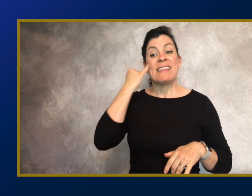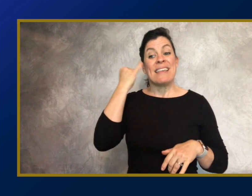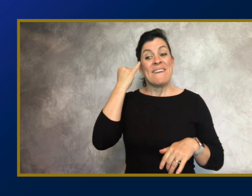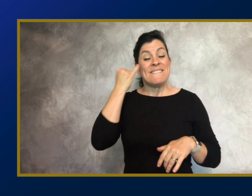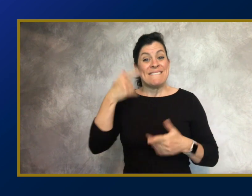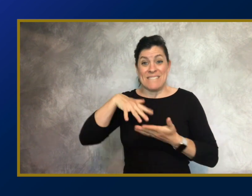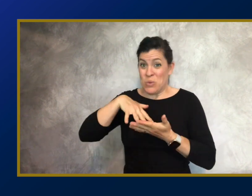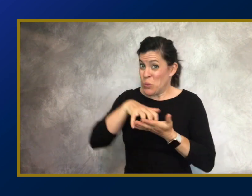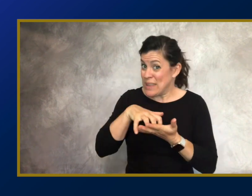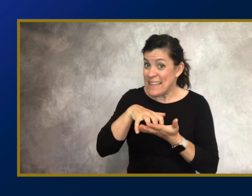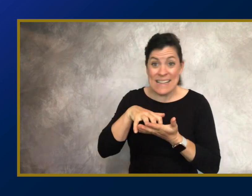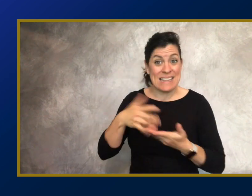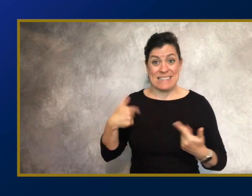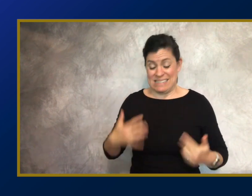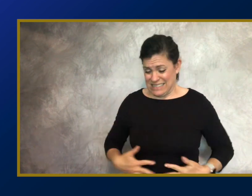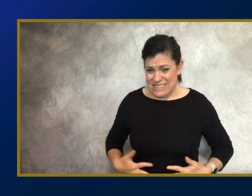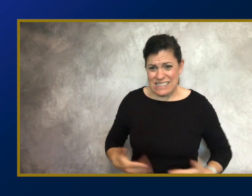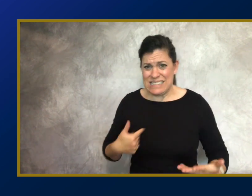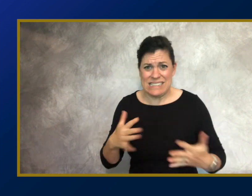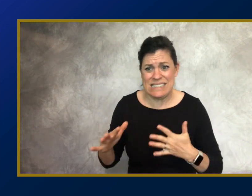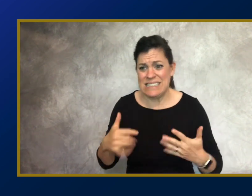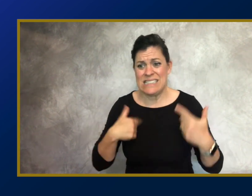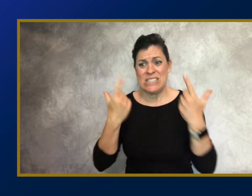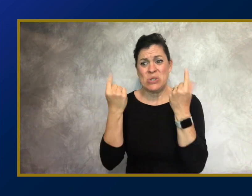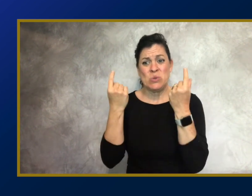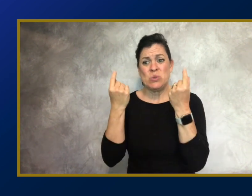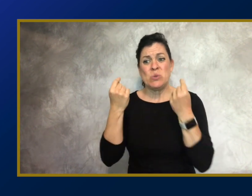core strength, the ability to stay upright as they're moving from the floor to standing.